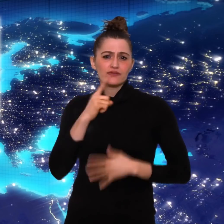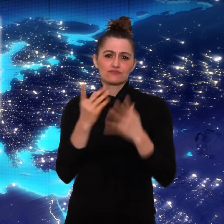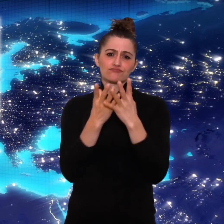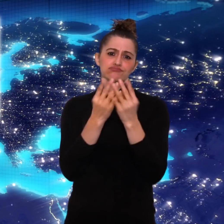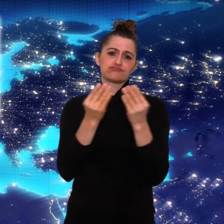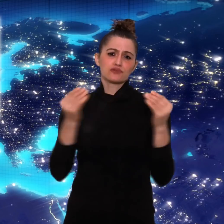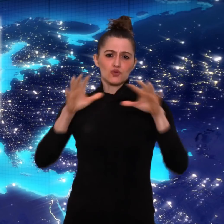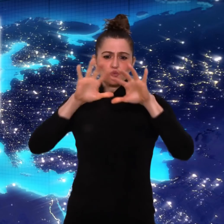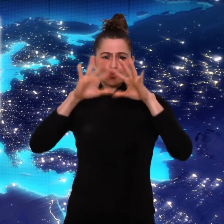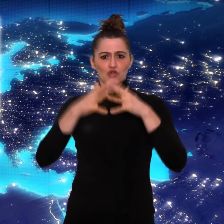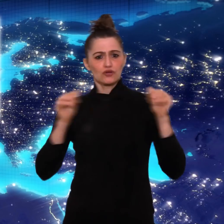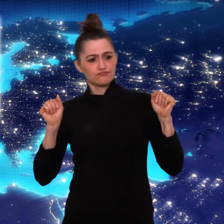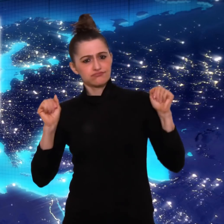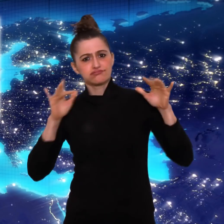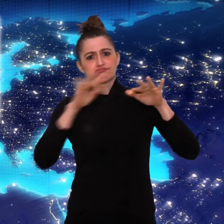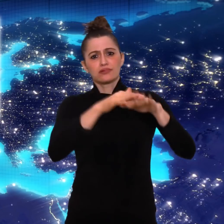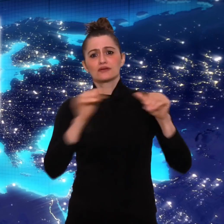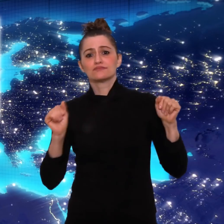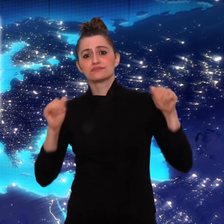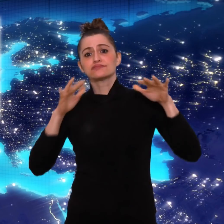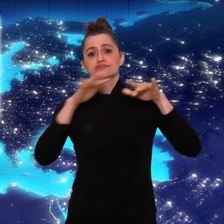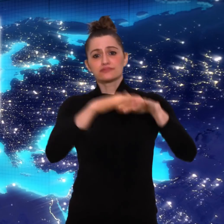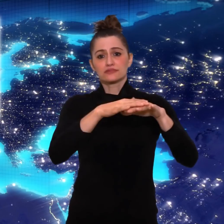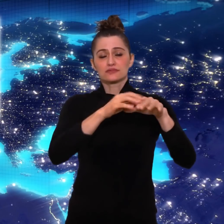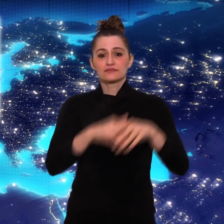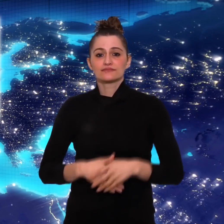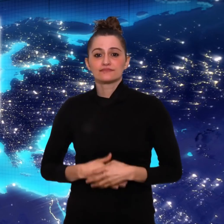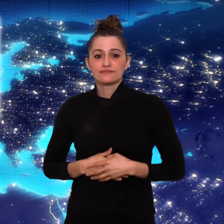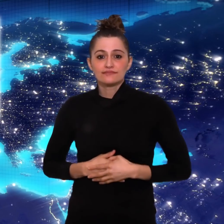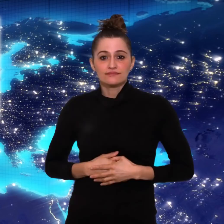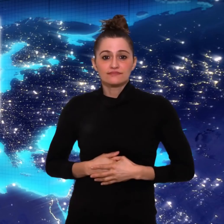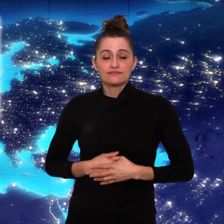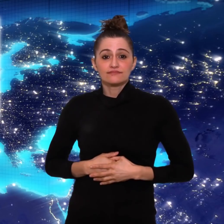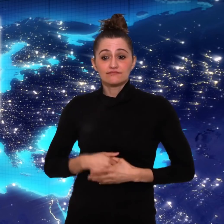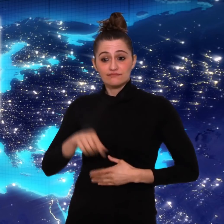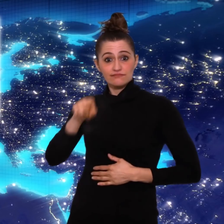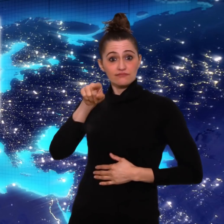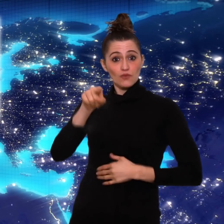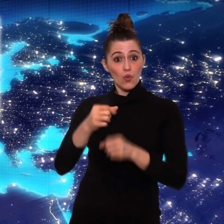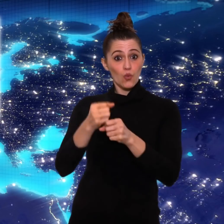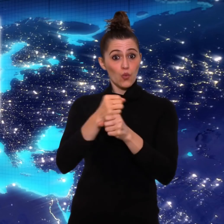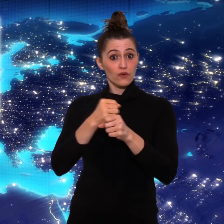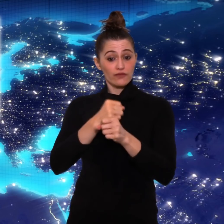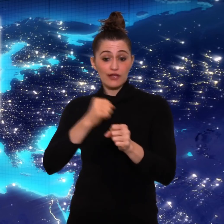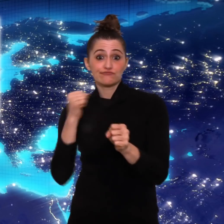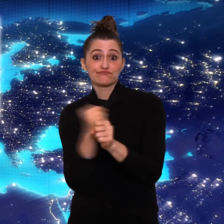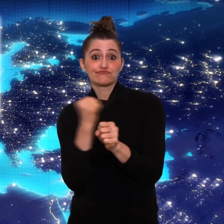liberal arts university for the